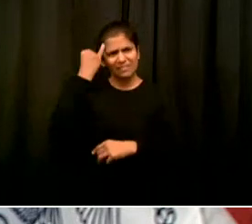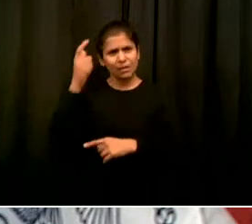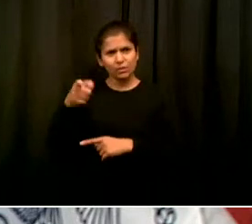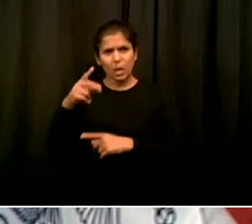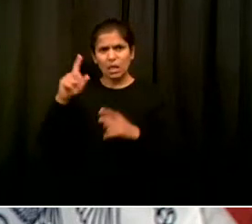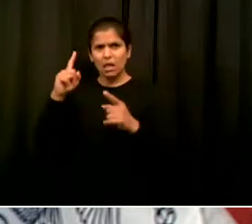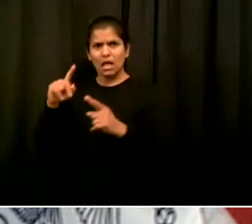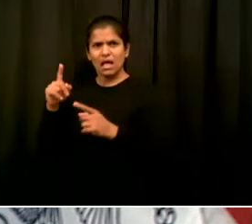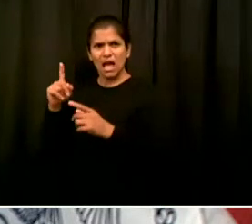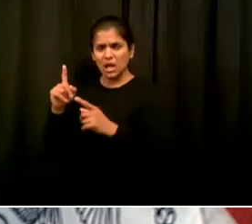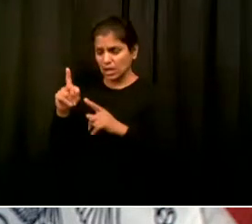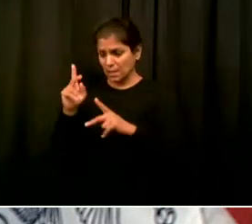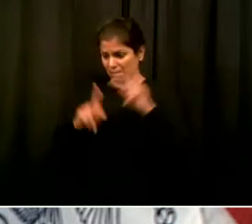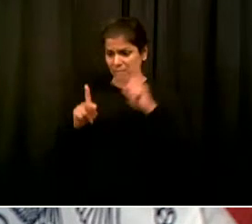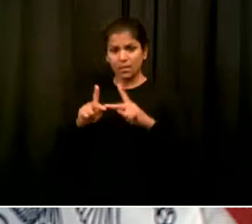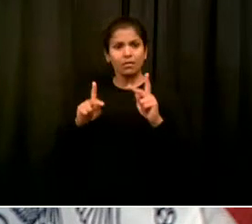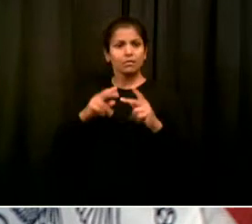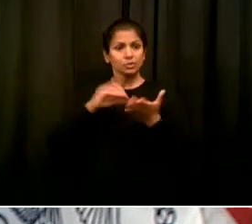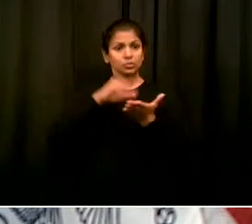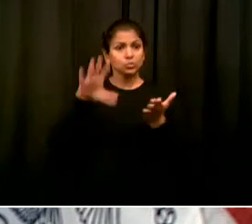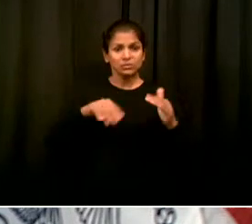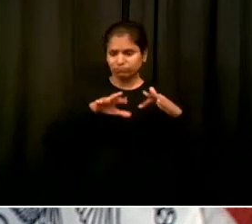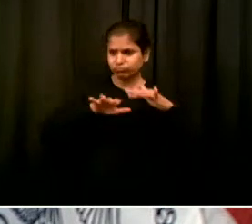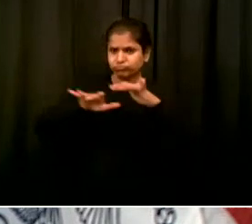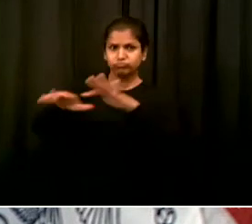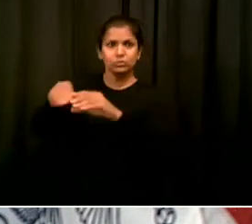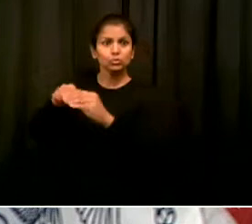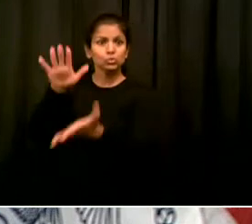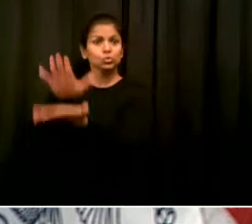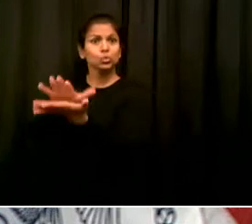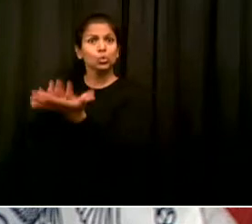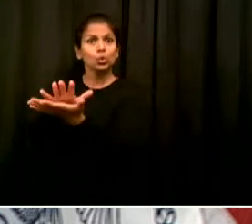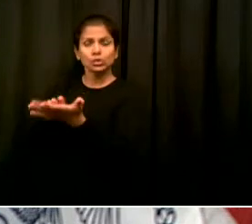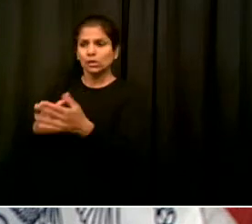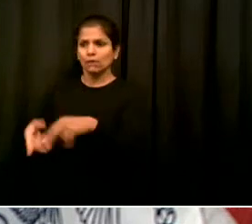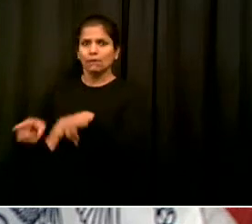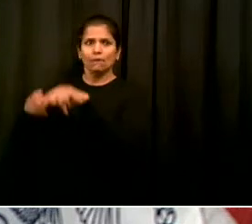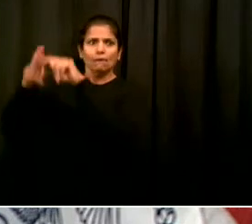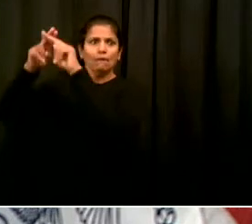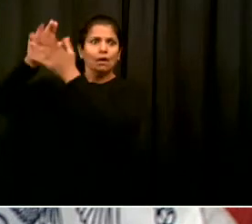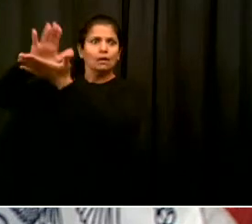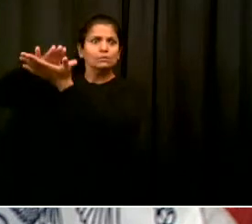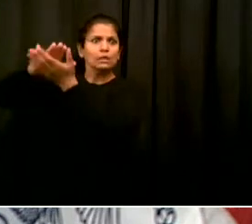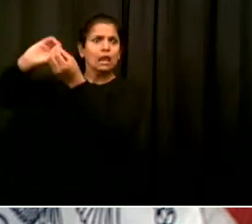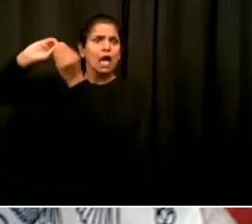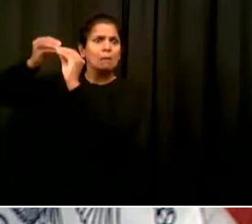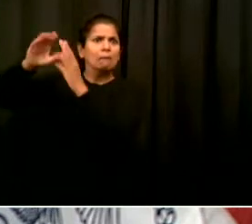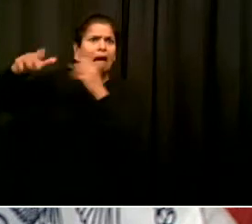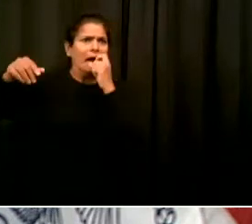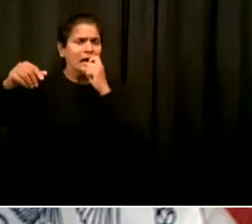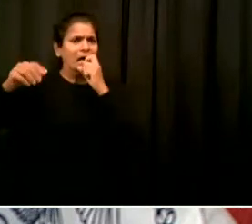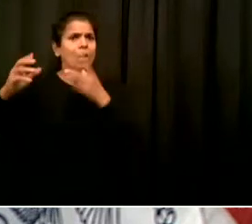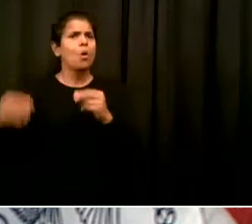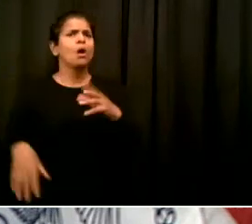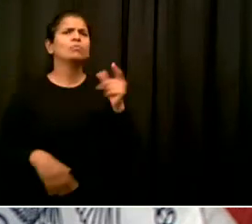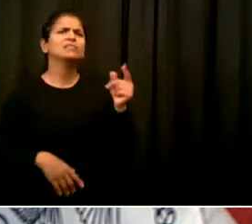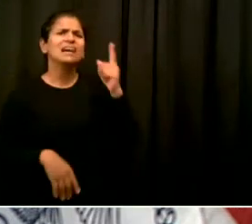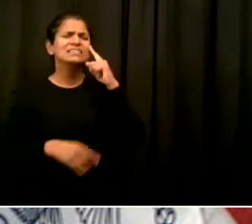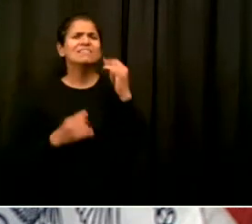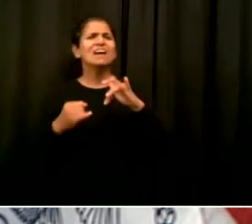INSTRUCTION. HOW IS THE CITY GOING TO NHADDLE ANY EVENTUALITY, THE LOW ATATNDTEANANCE OR A INFLUX OF NEW ATTENDANCE WHICH